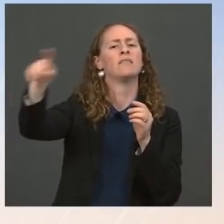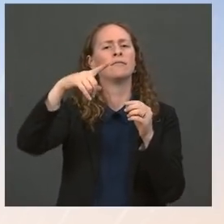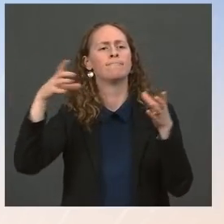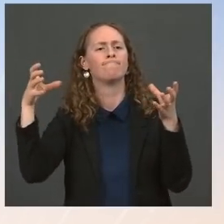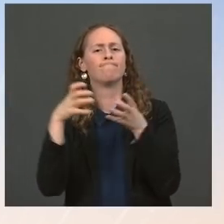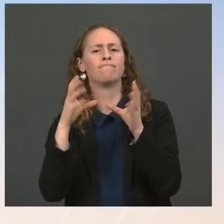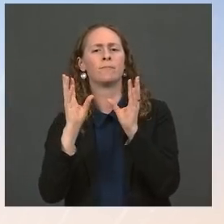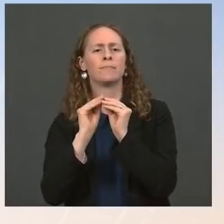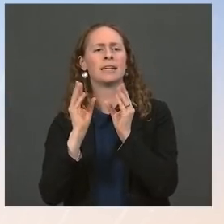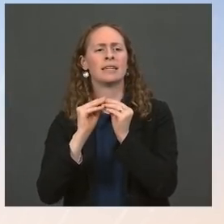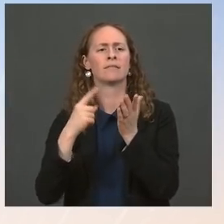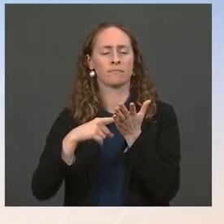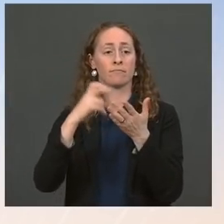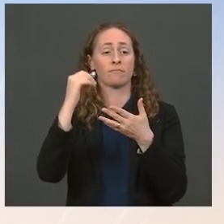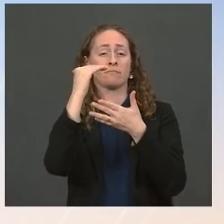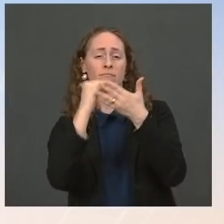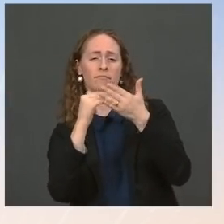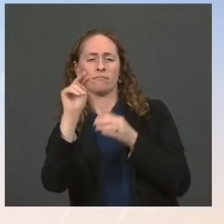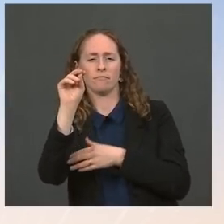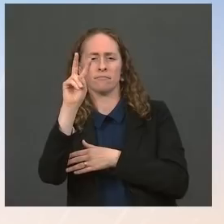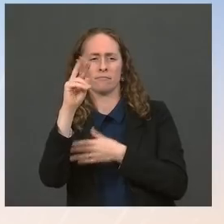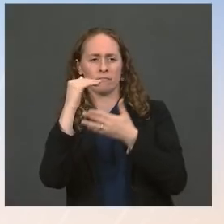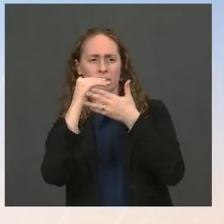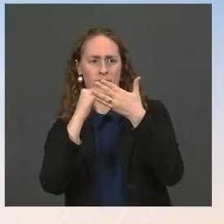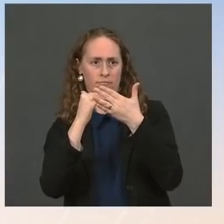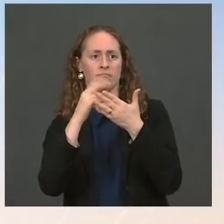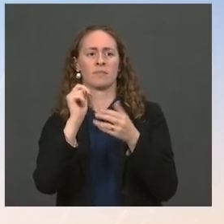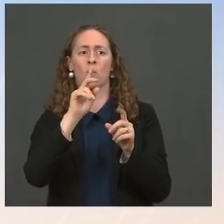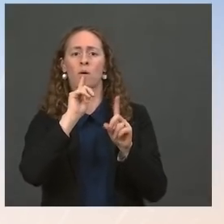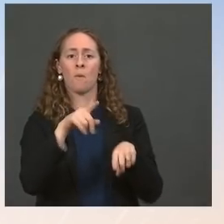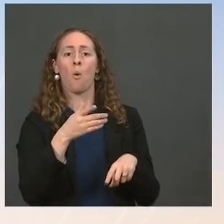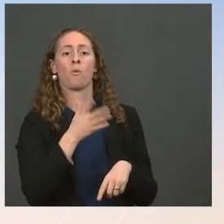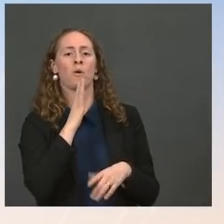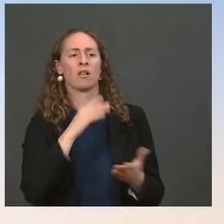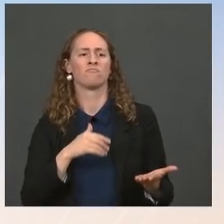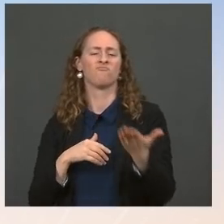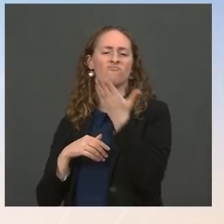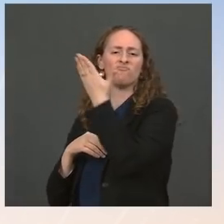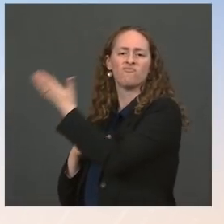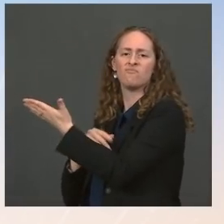So that is the process that will transpire from here. And like we've said previously,